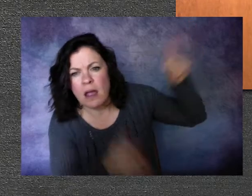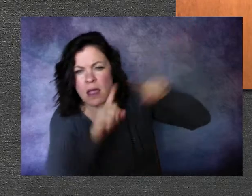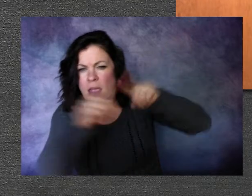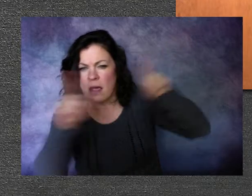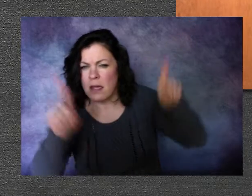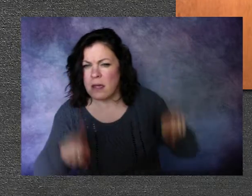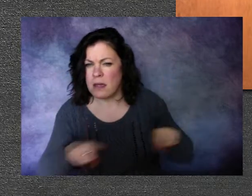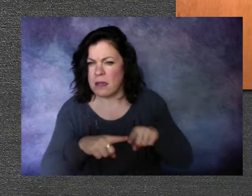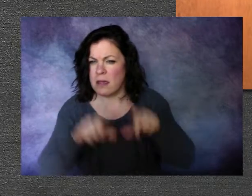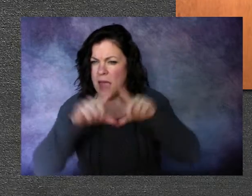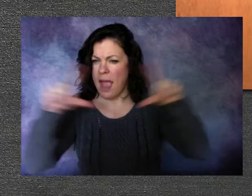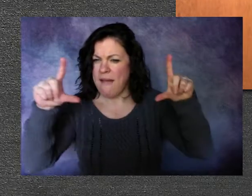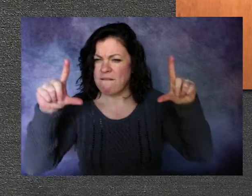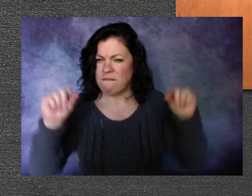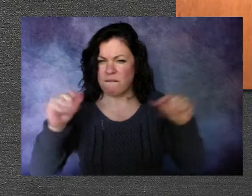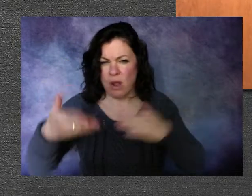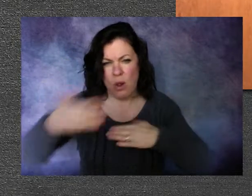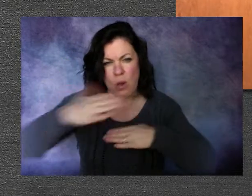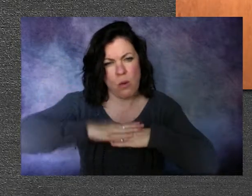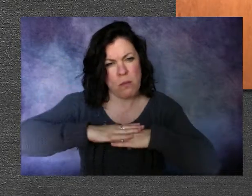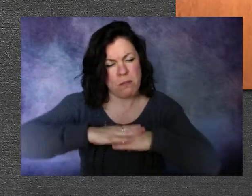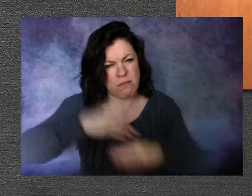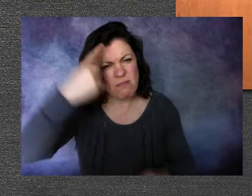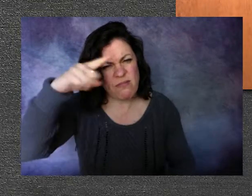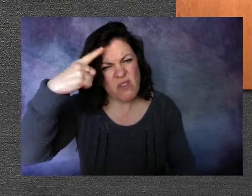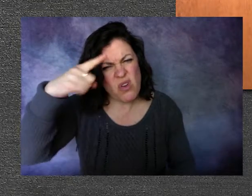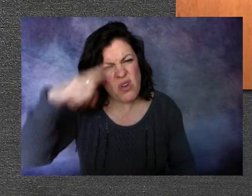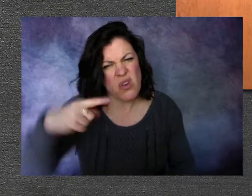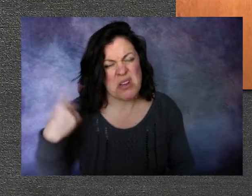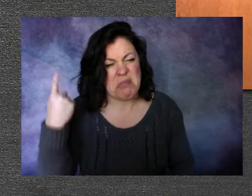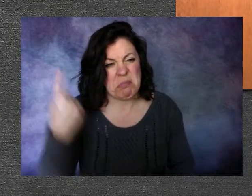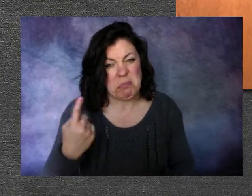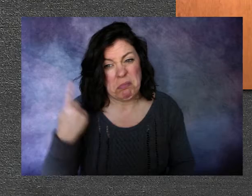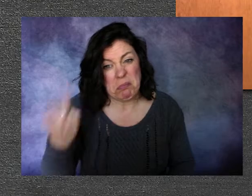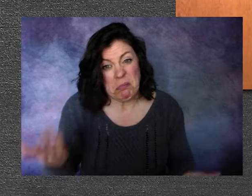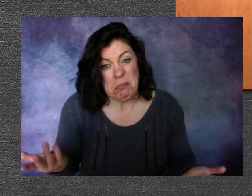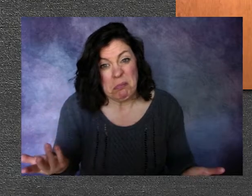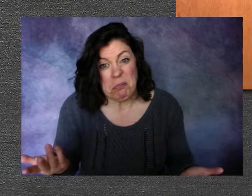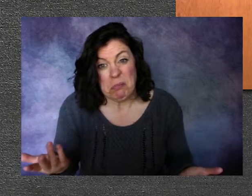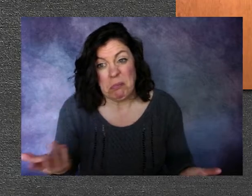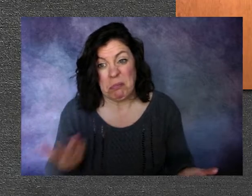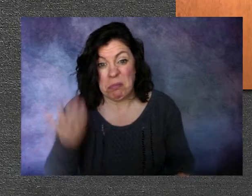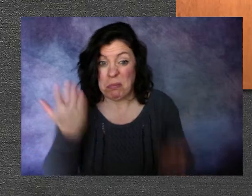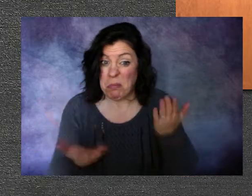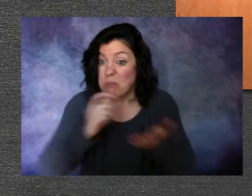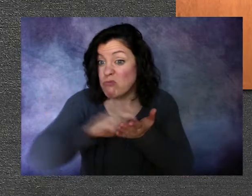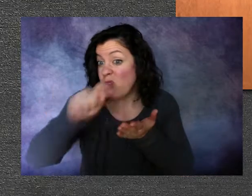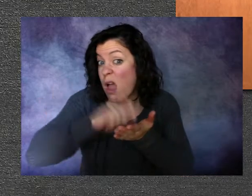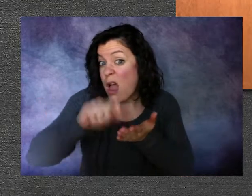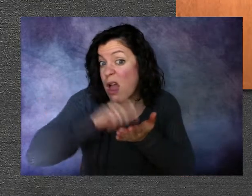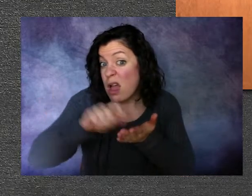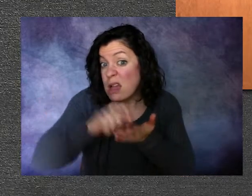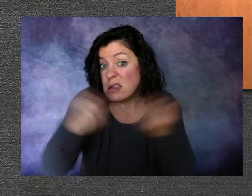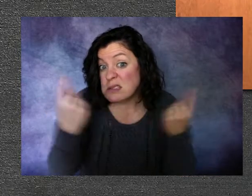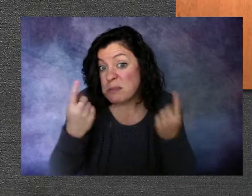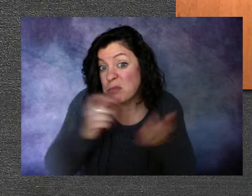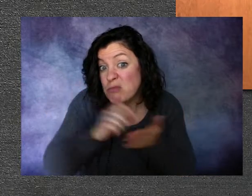Hmm, what might we need an envelope for? Oh maybe we are going to write something